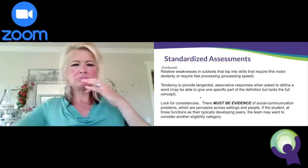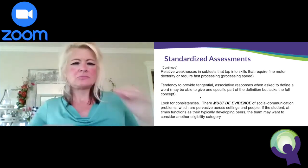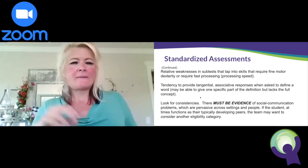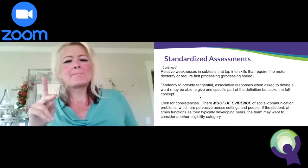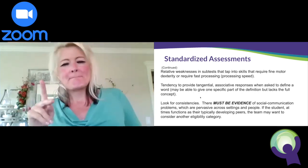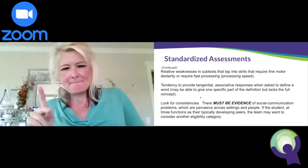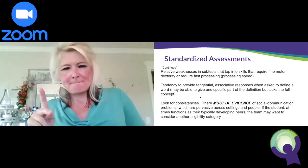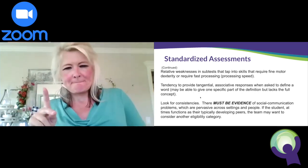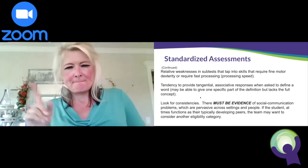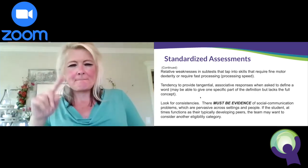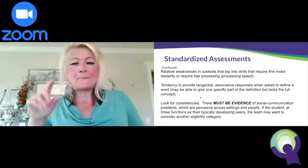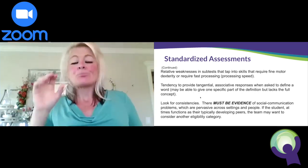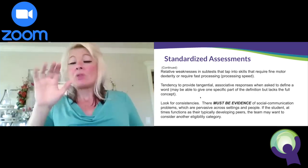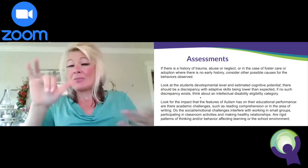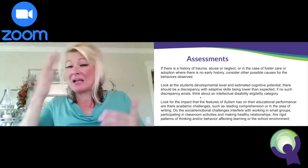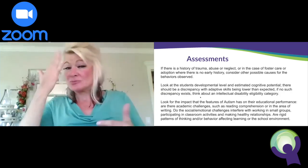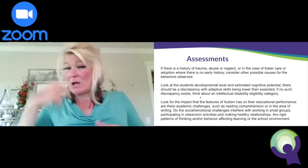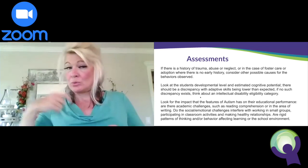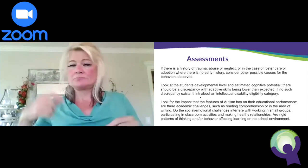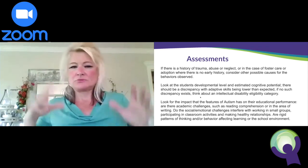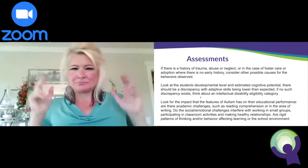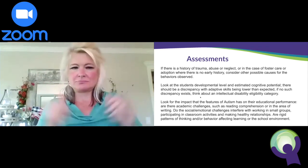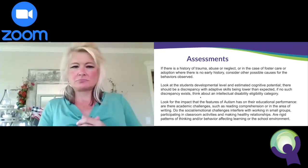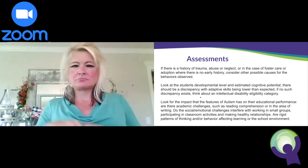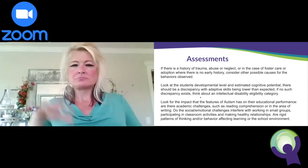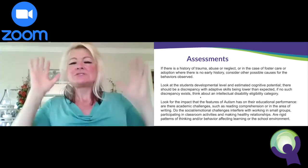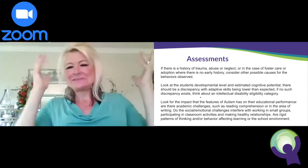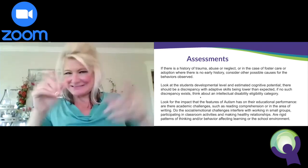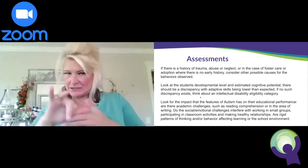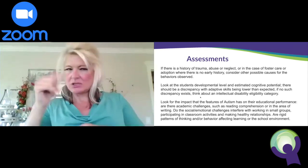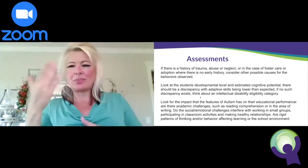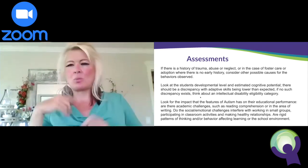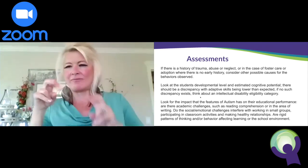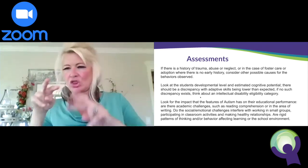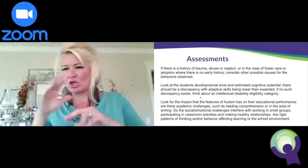I'm gonna maybe try to touch on some here as we go along.